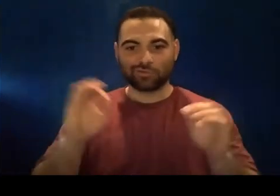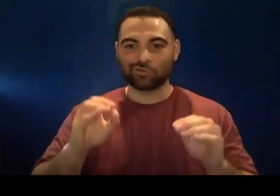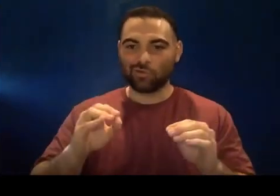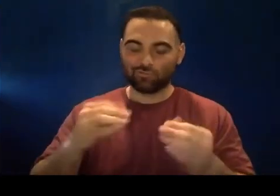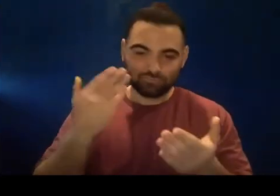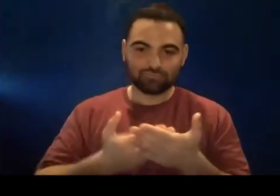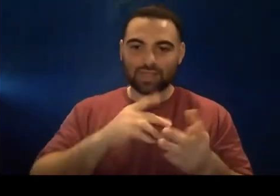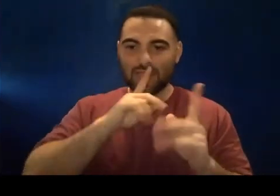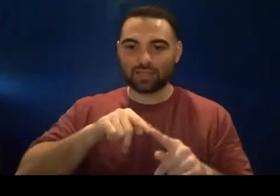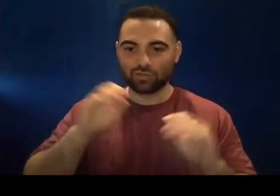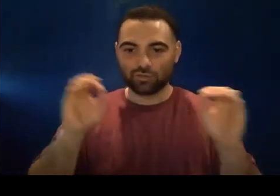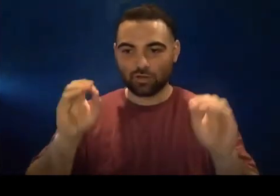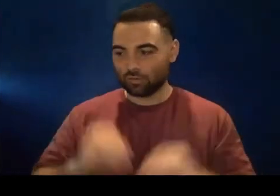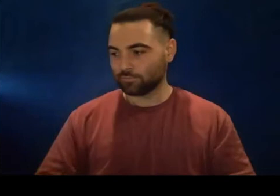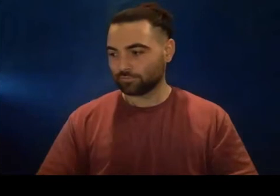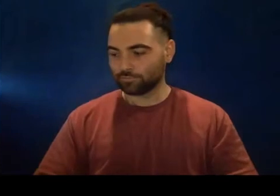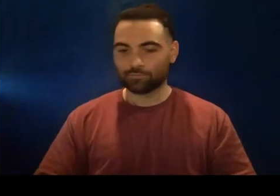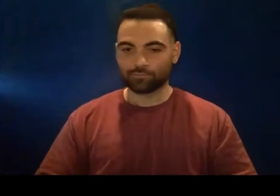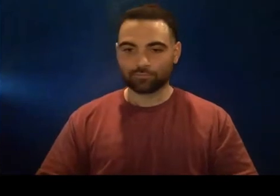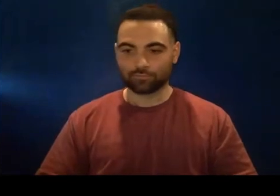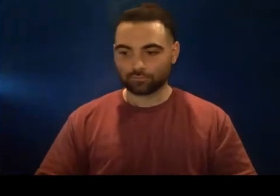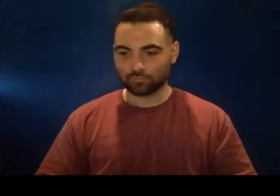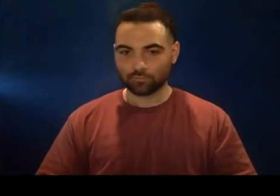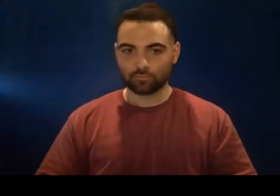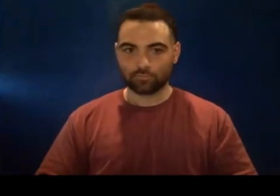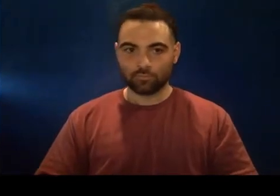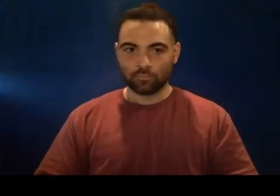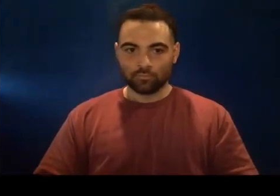as to where we're going as far as accessibility